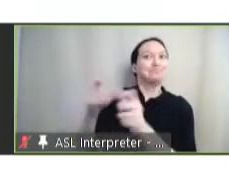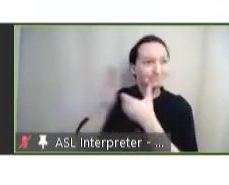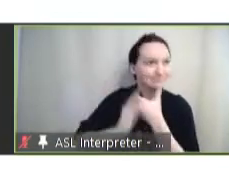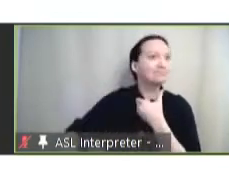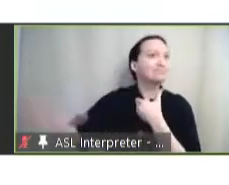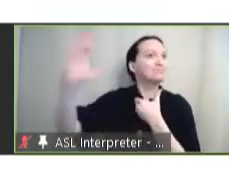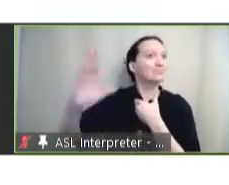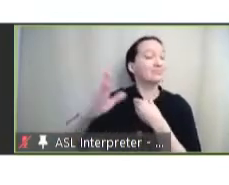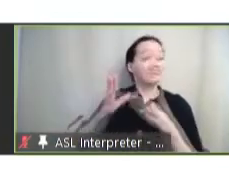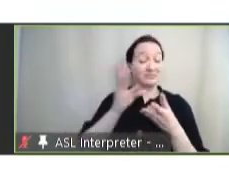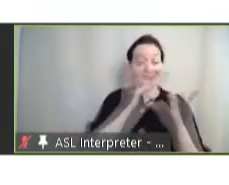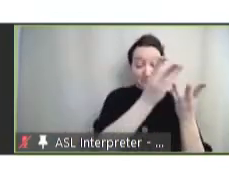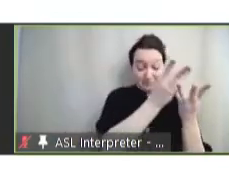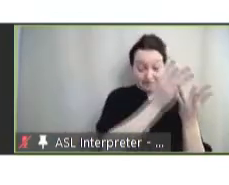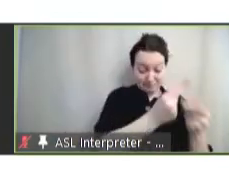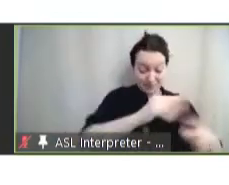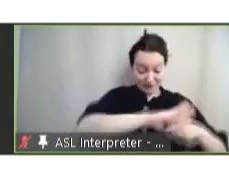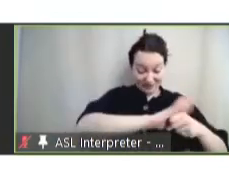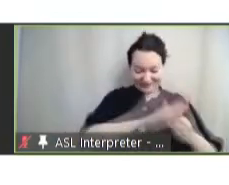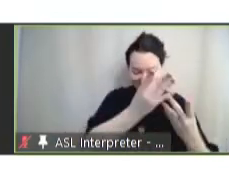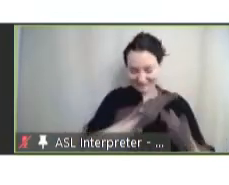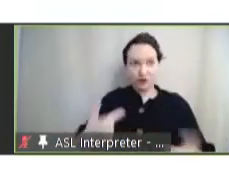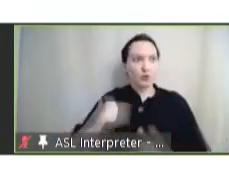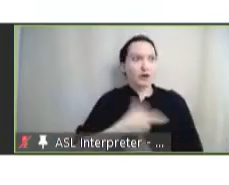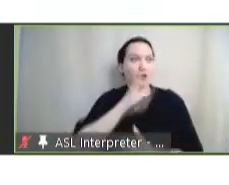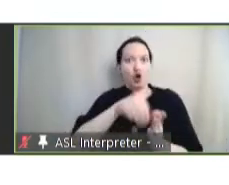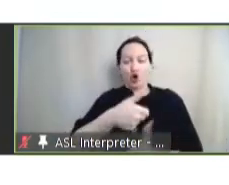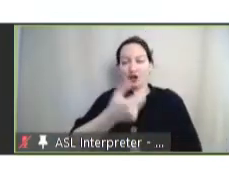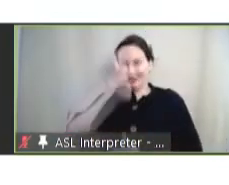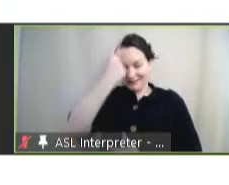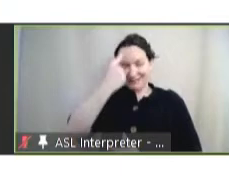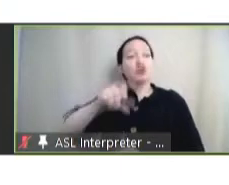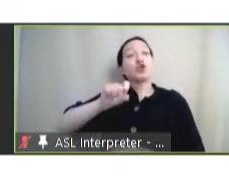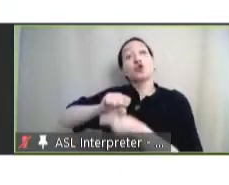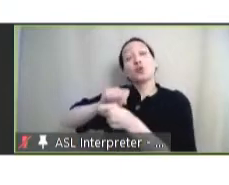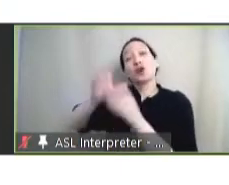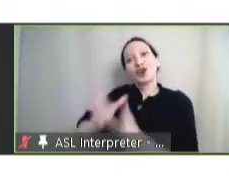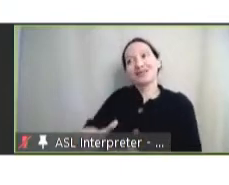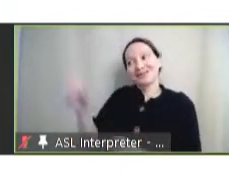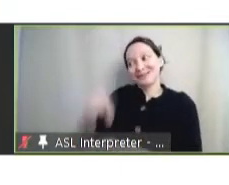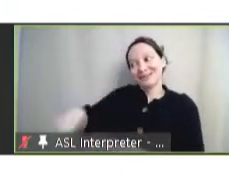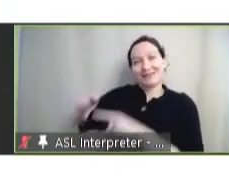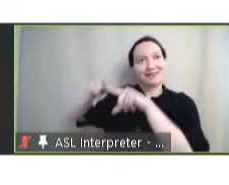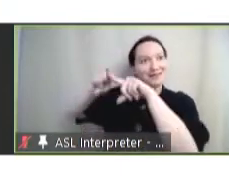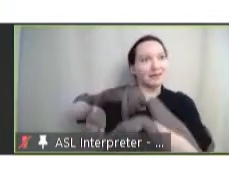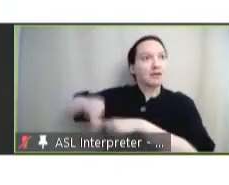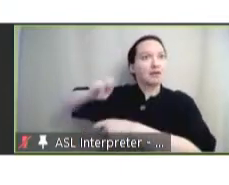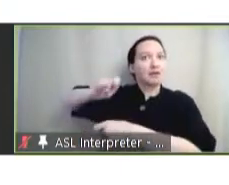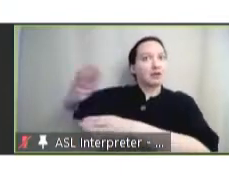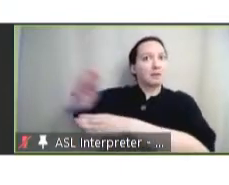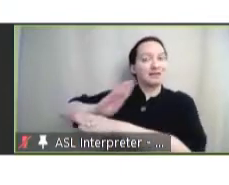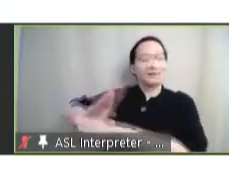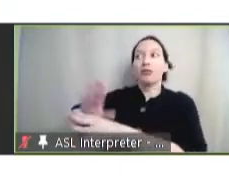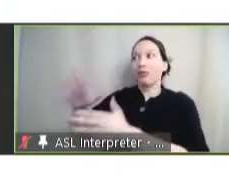pandemic as we all understand that workers depend on their employers to keep them safe. I come to